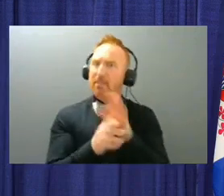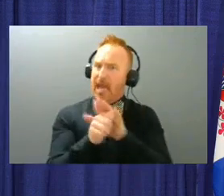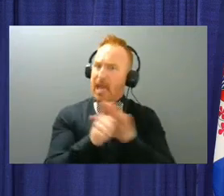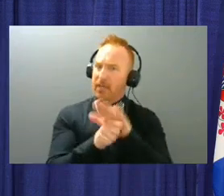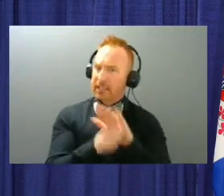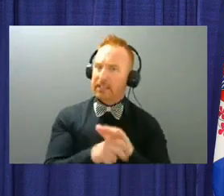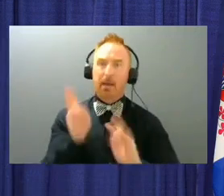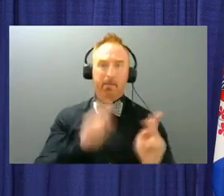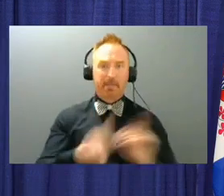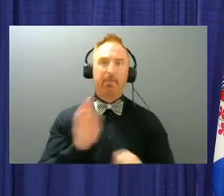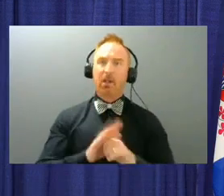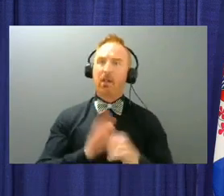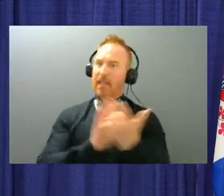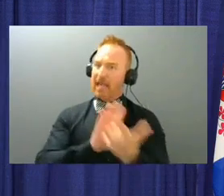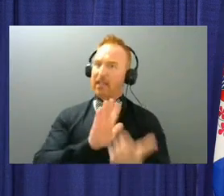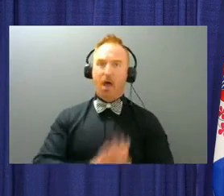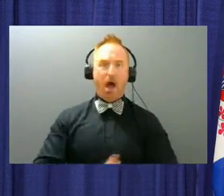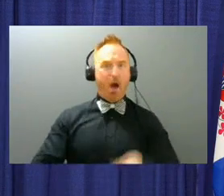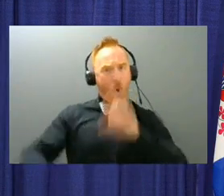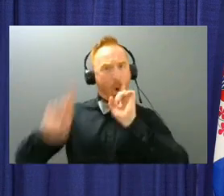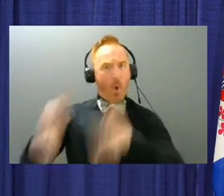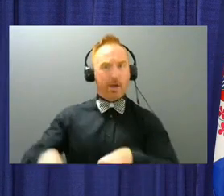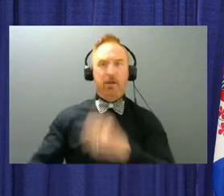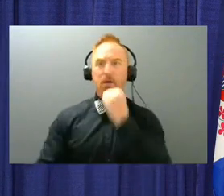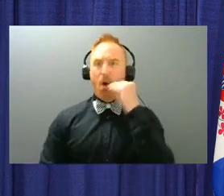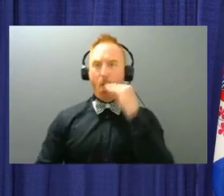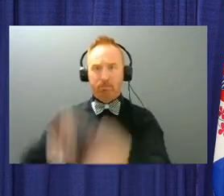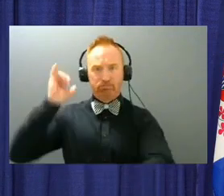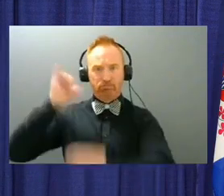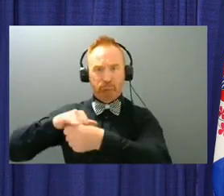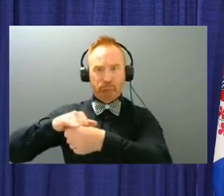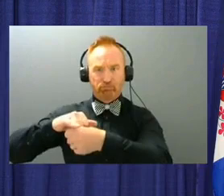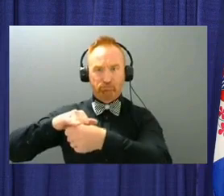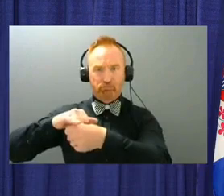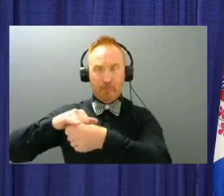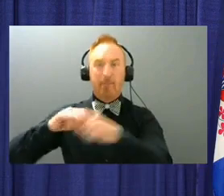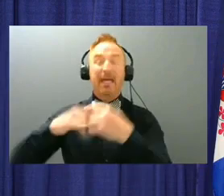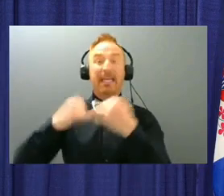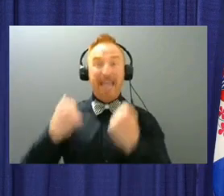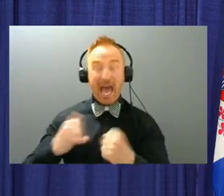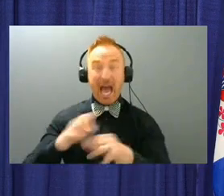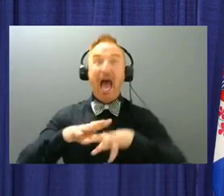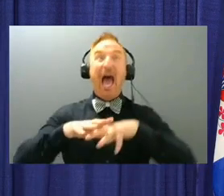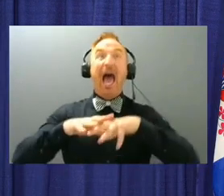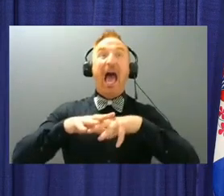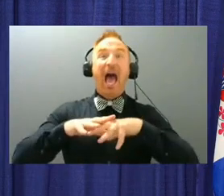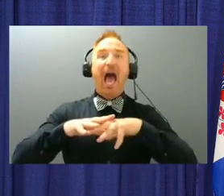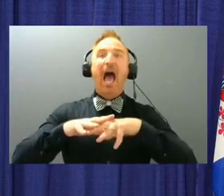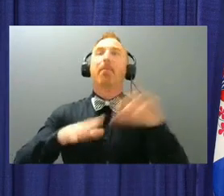ordered bylaw to remain in their homes and who have just started to reemerge are now facing quarantine again.